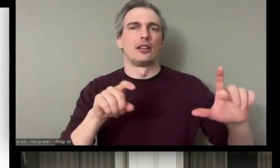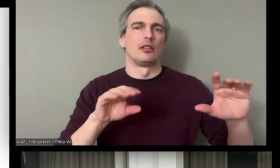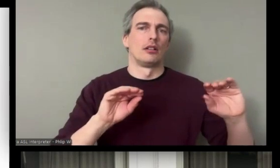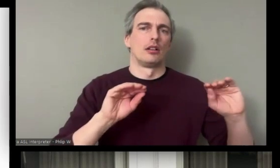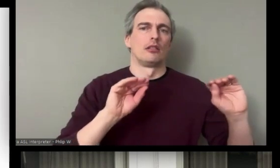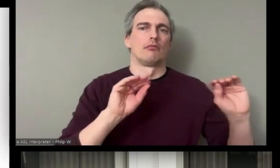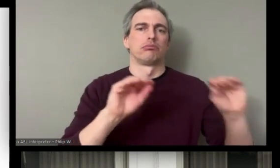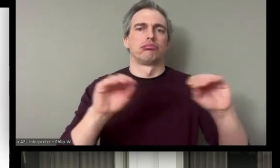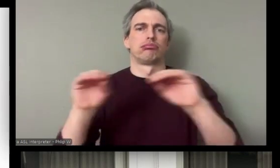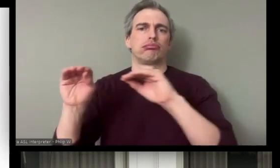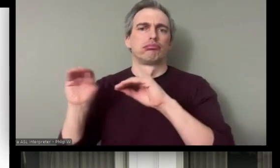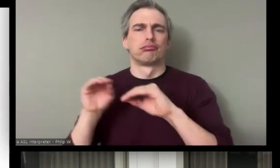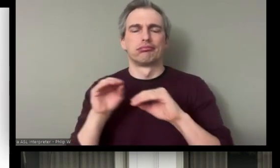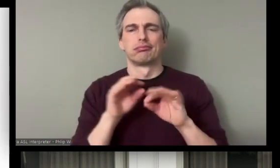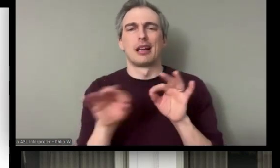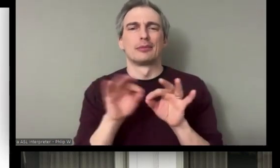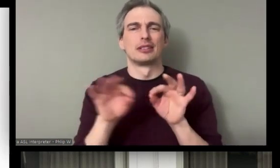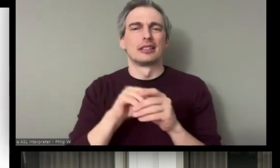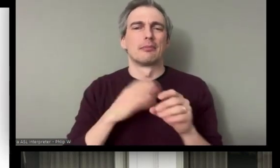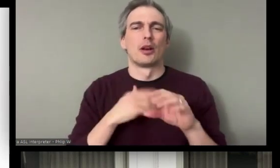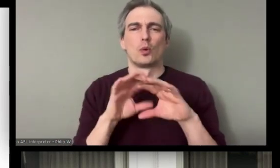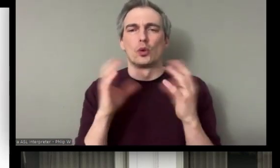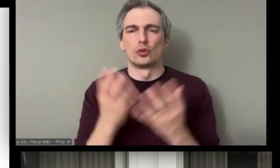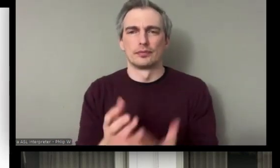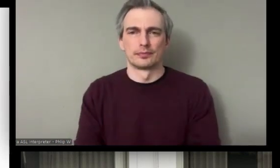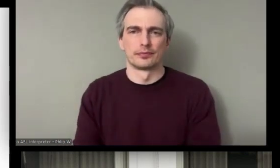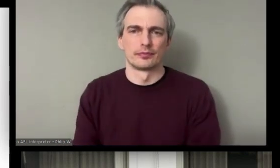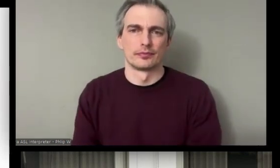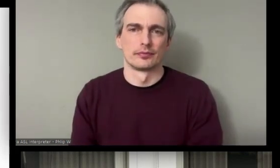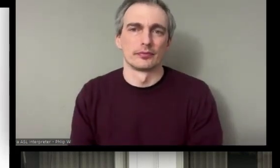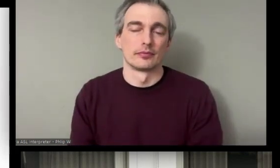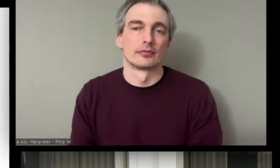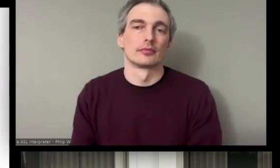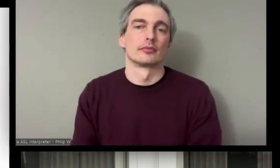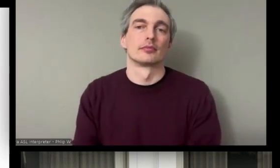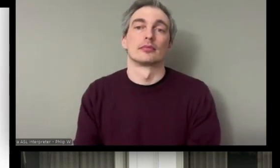And so, again, I can just say... There's a lot of captioning experiences in VR.